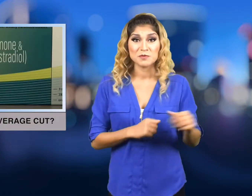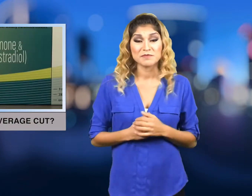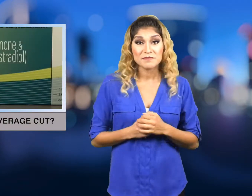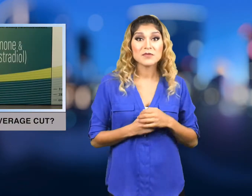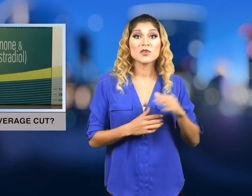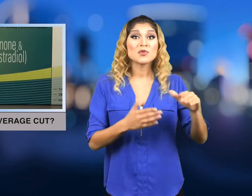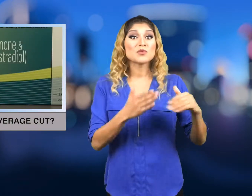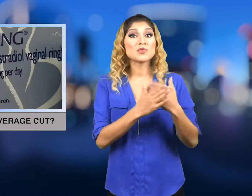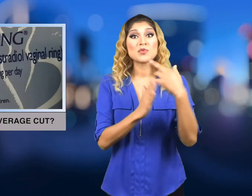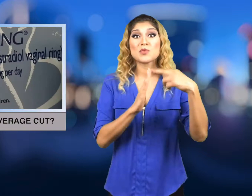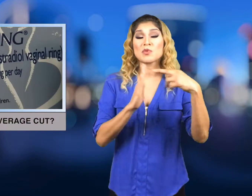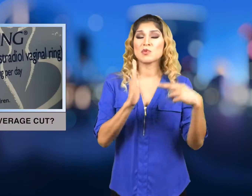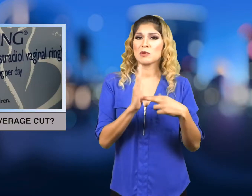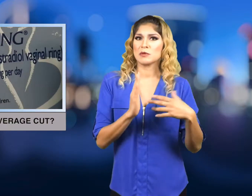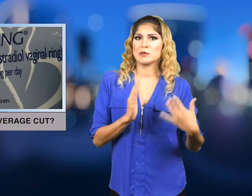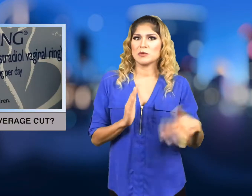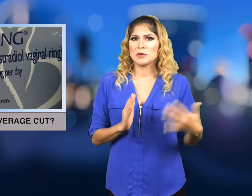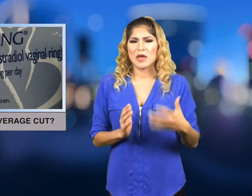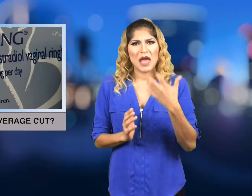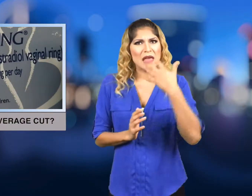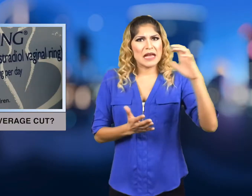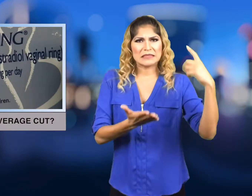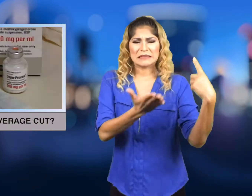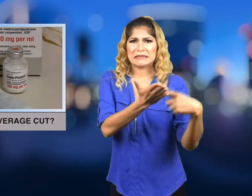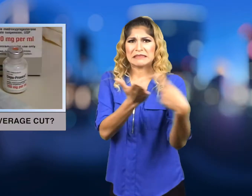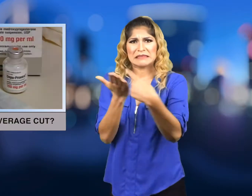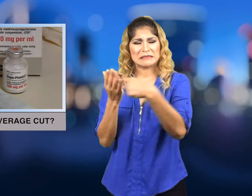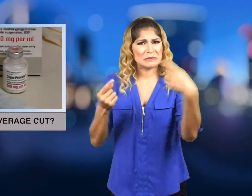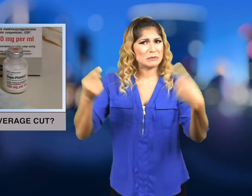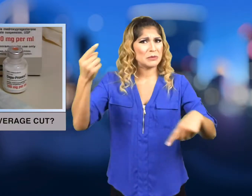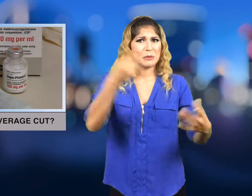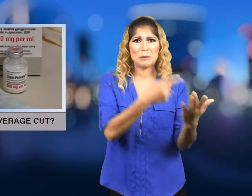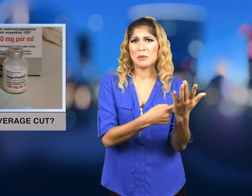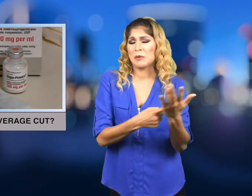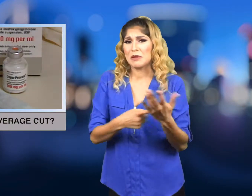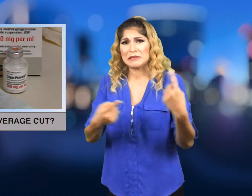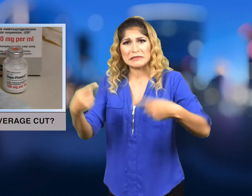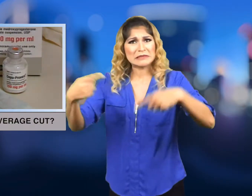is being heavily debated and will